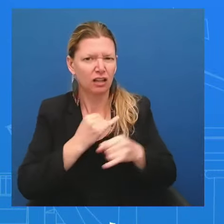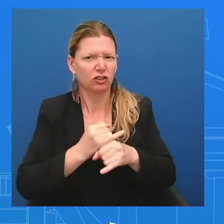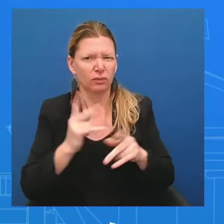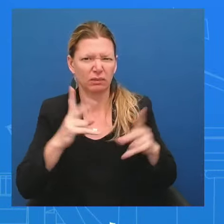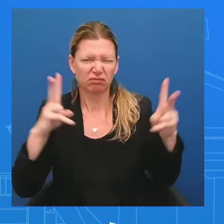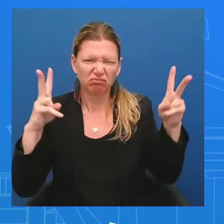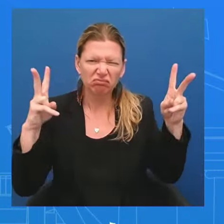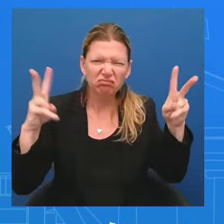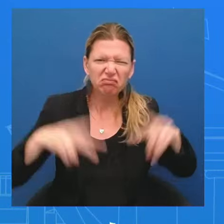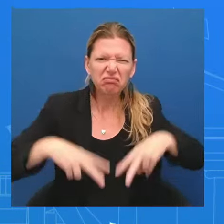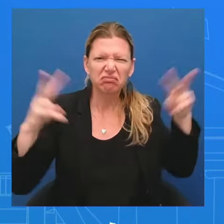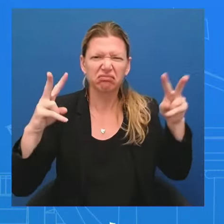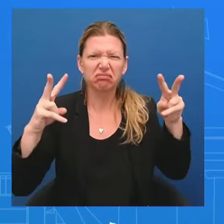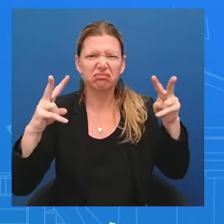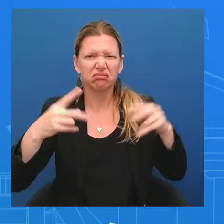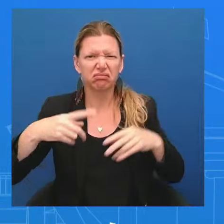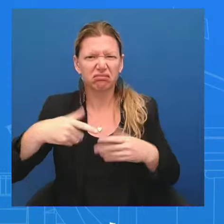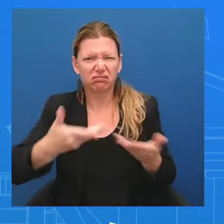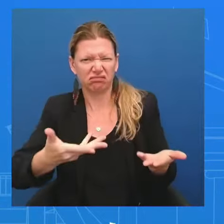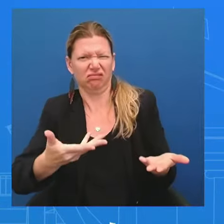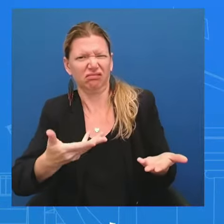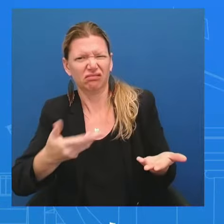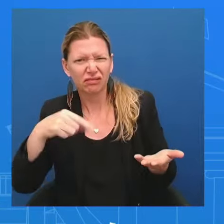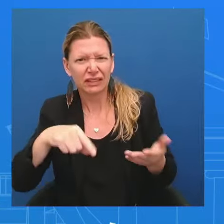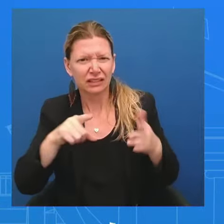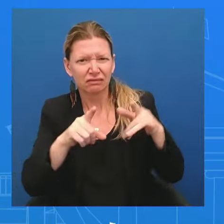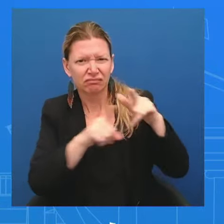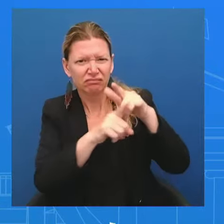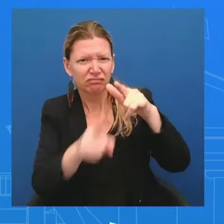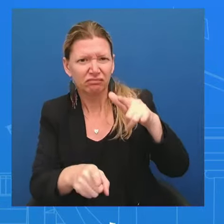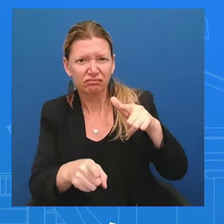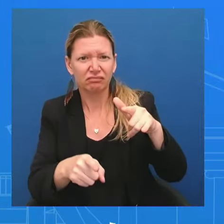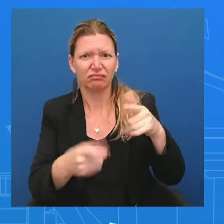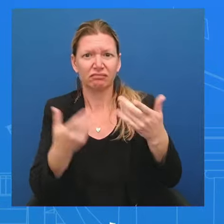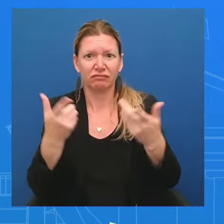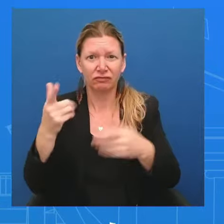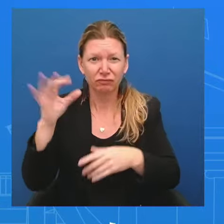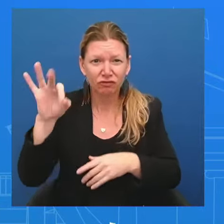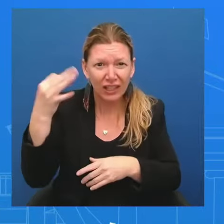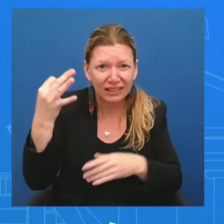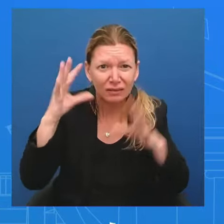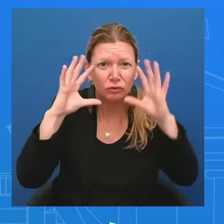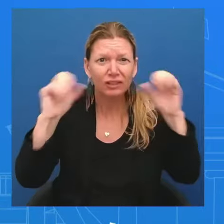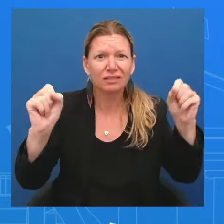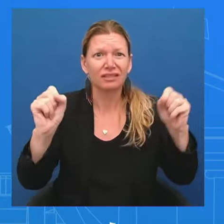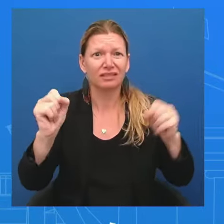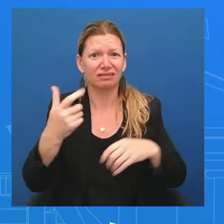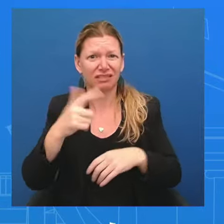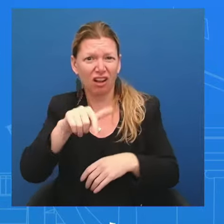others in Europe. We have not yet heard from the President publicly at all about this strike. Why is that? Mr. Kirby: Well, again,